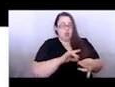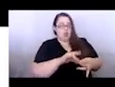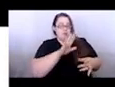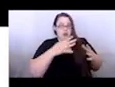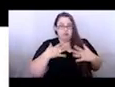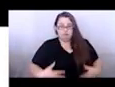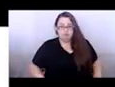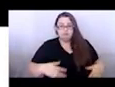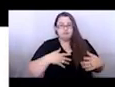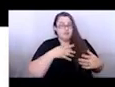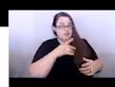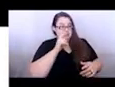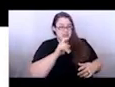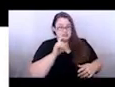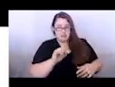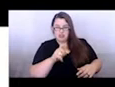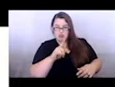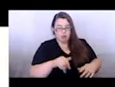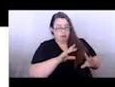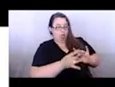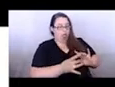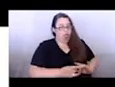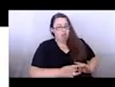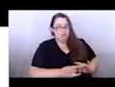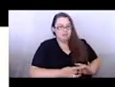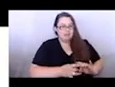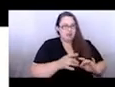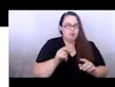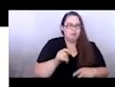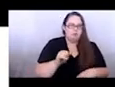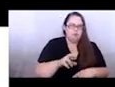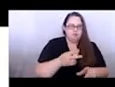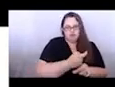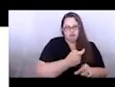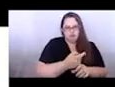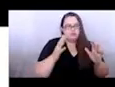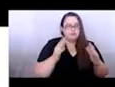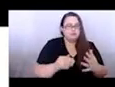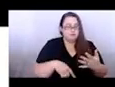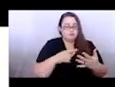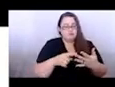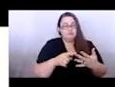And examples of intellectual boundary violations include calling someone names for their beliefs or opinions